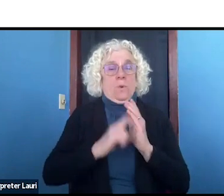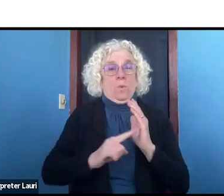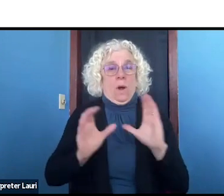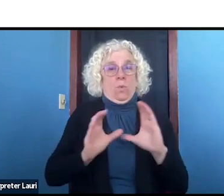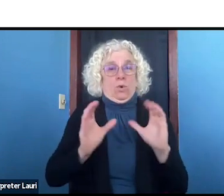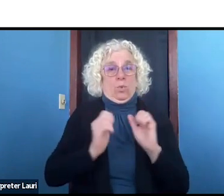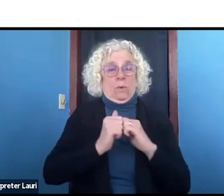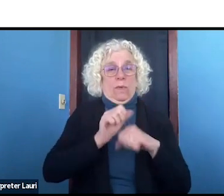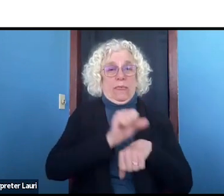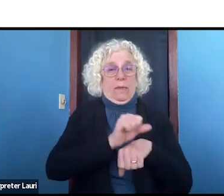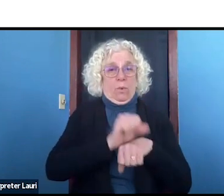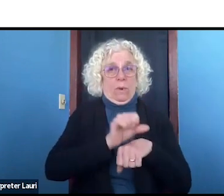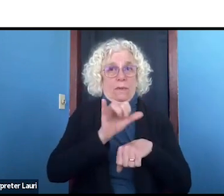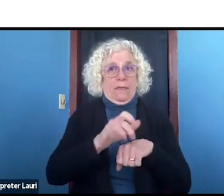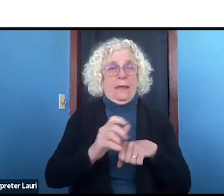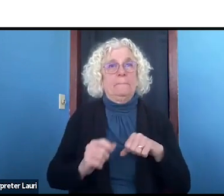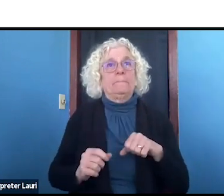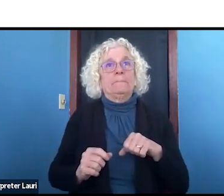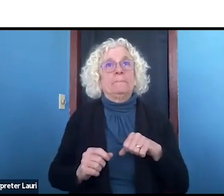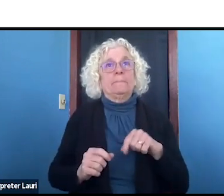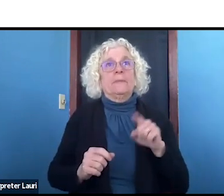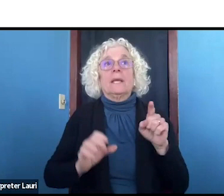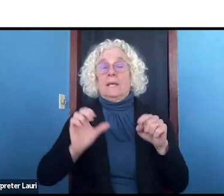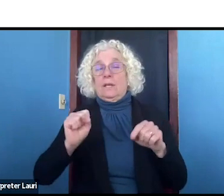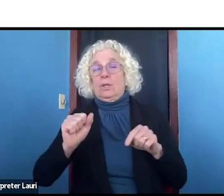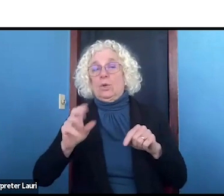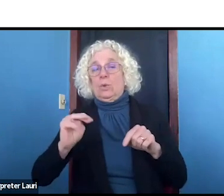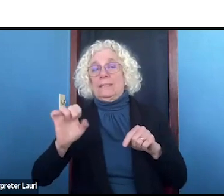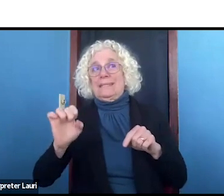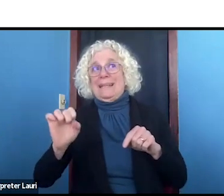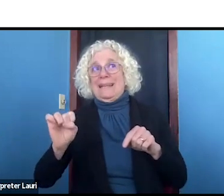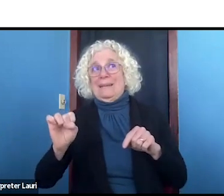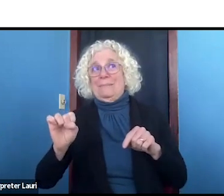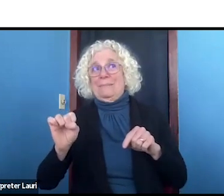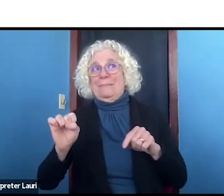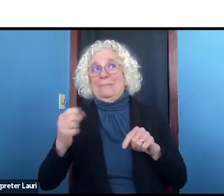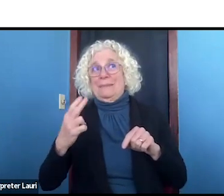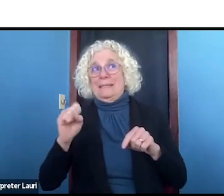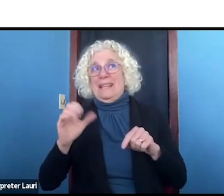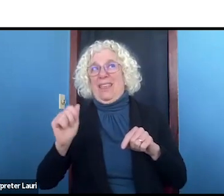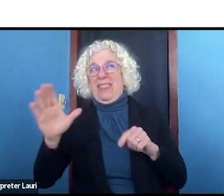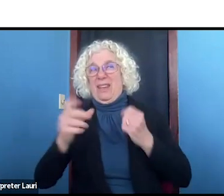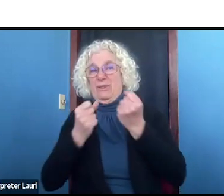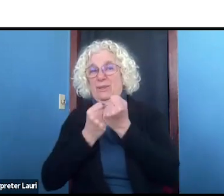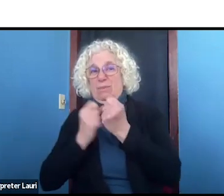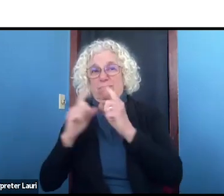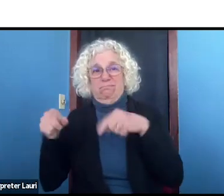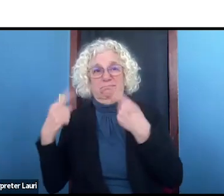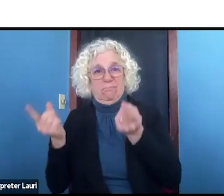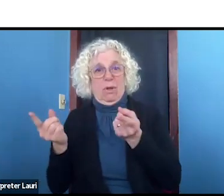First of all, we are resting on SAMHSA, historic support on some support for a very long time has been invested in